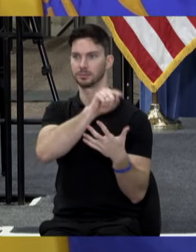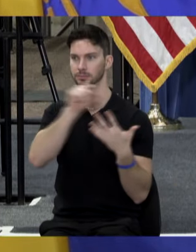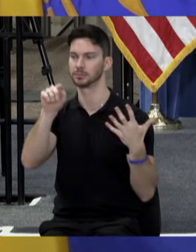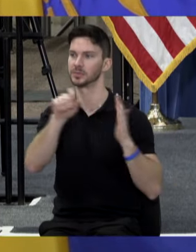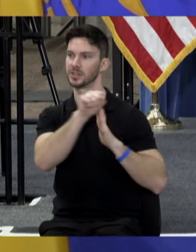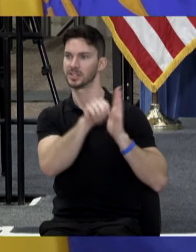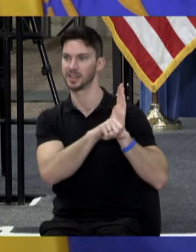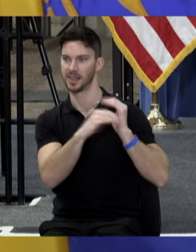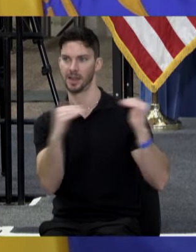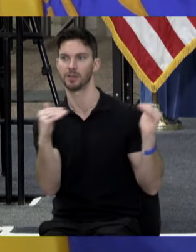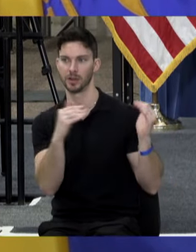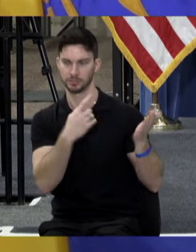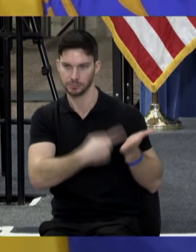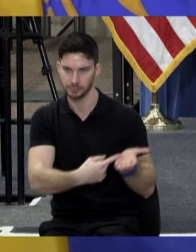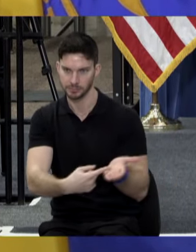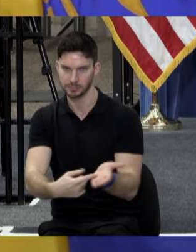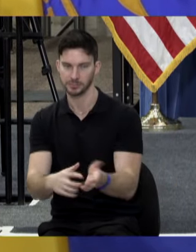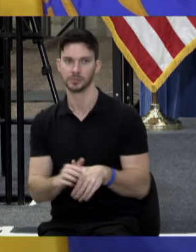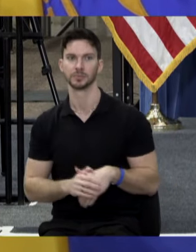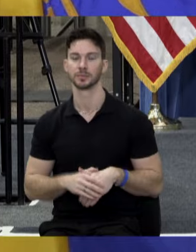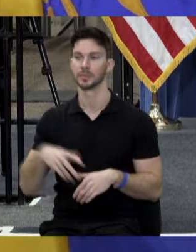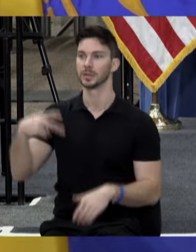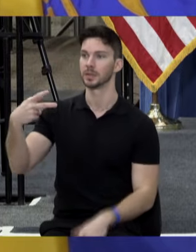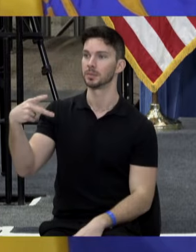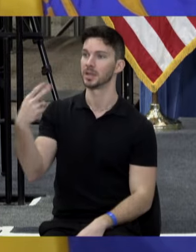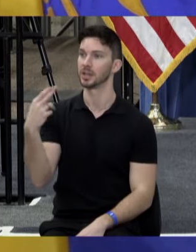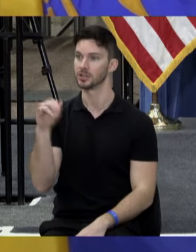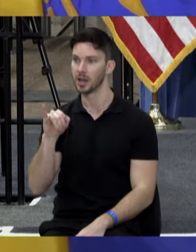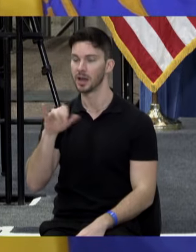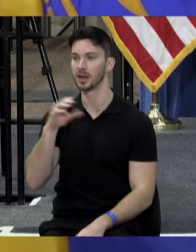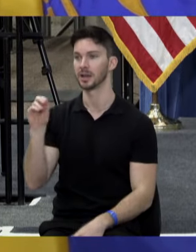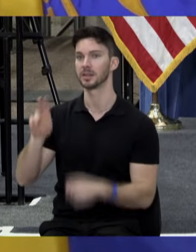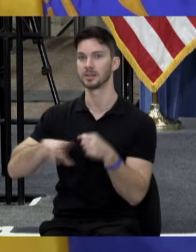Working with our partners like PHI and the National Governors Association,